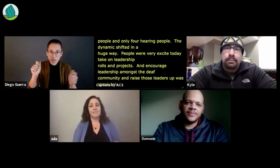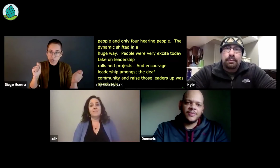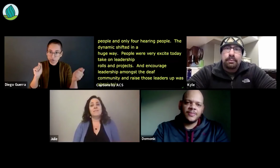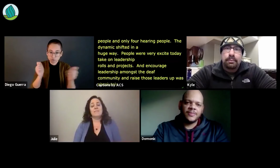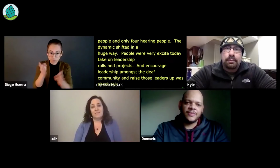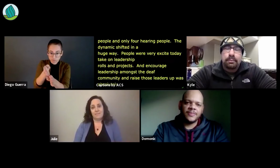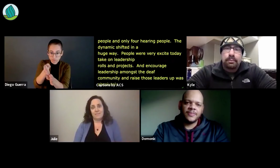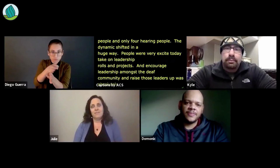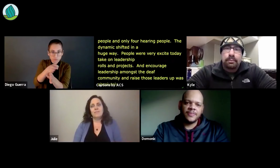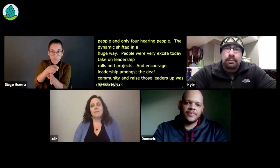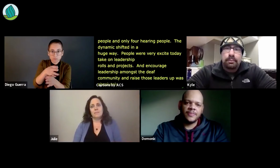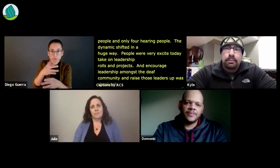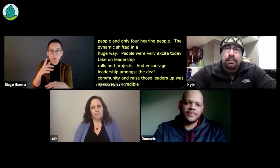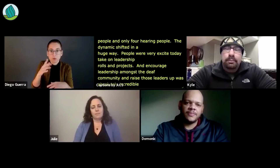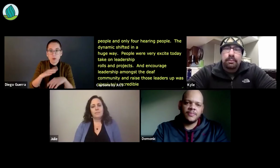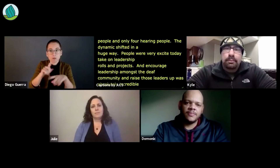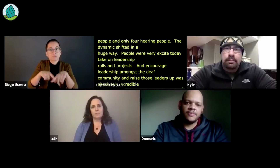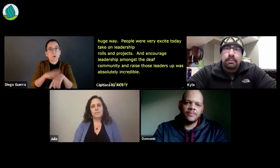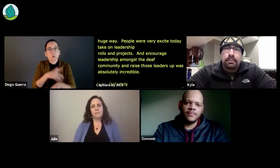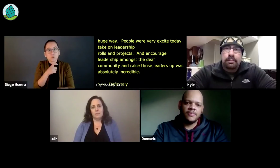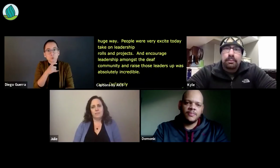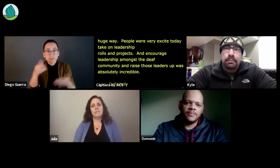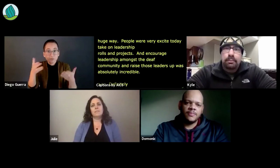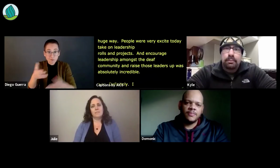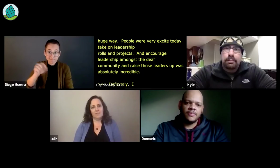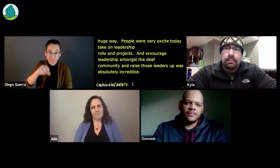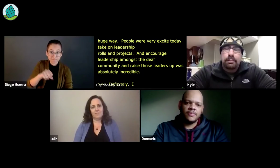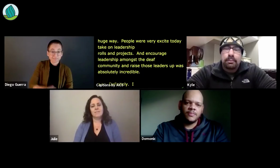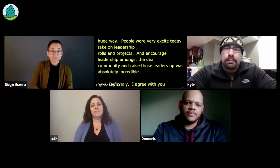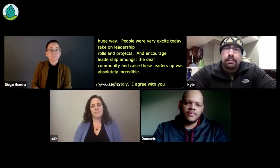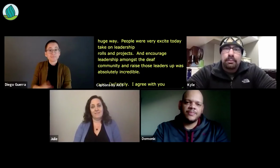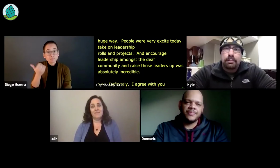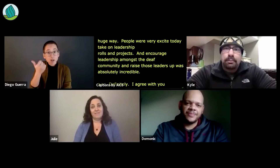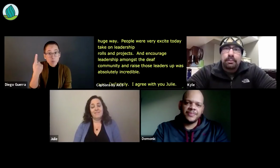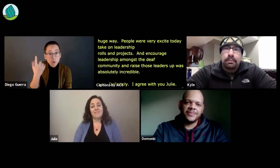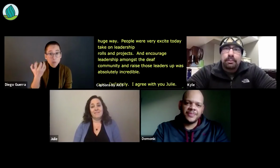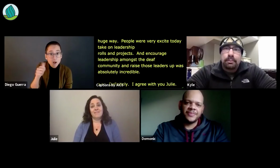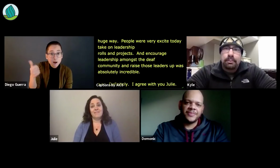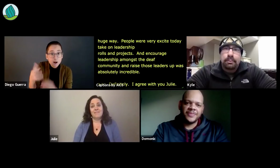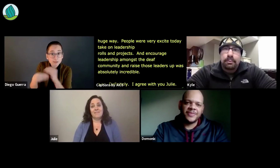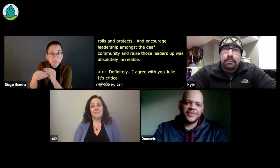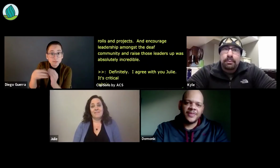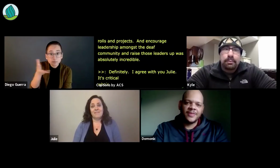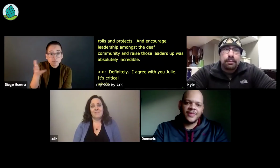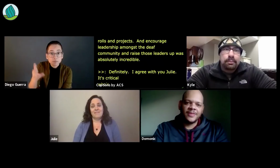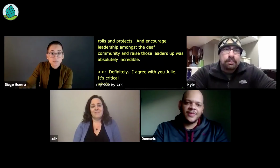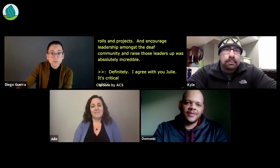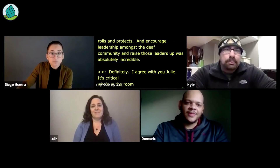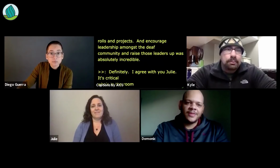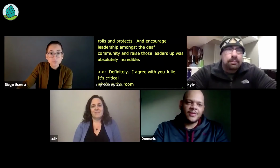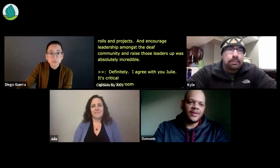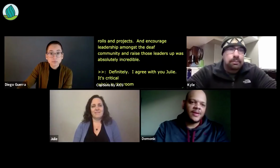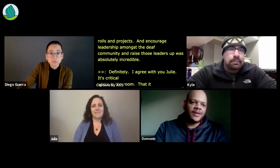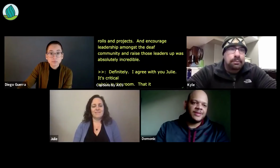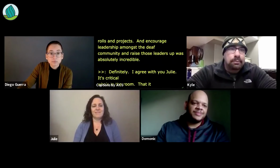It's critical who's in the room because that could make the difference depending on whose present. Anyone else? Kyle? Dominic?